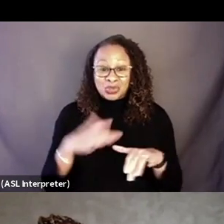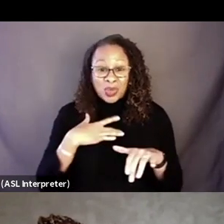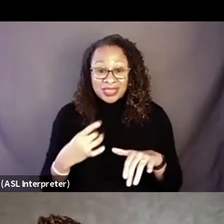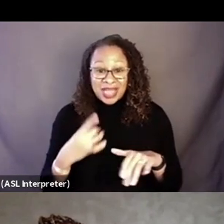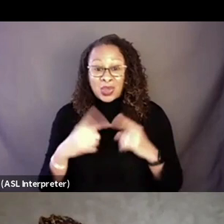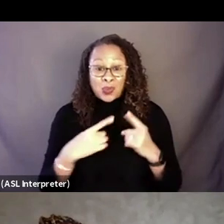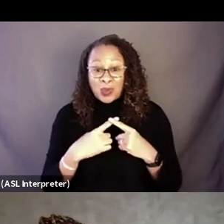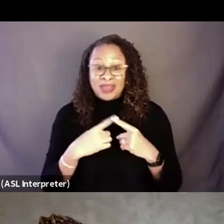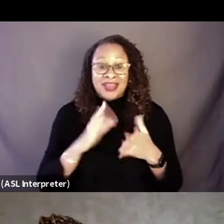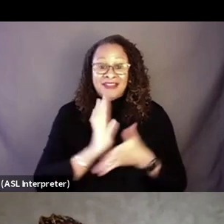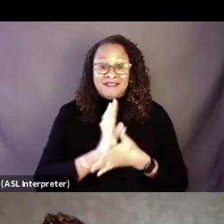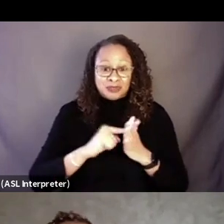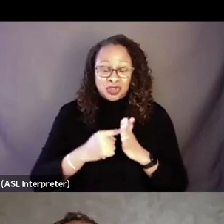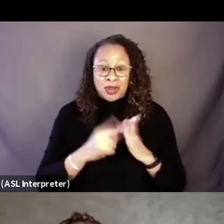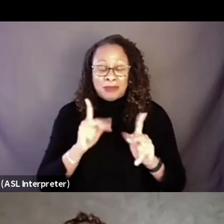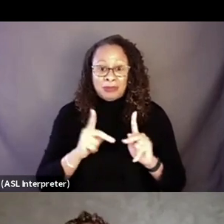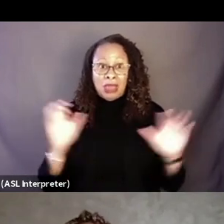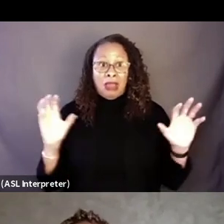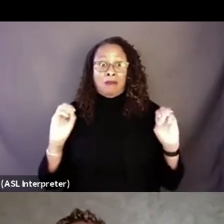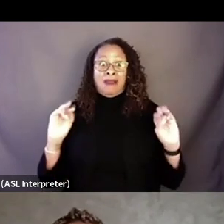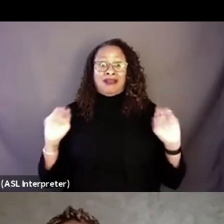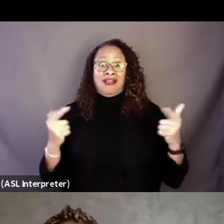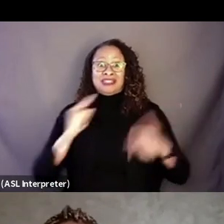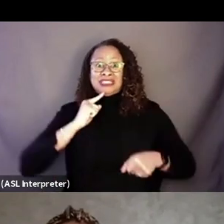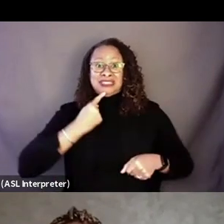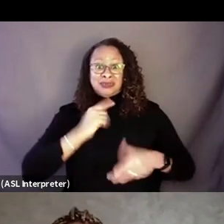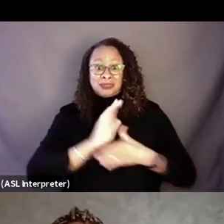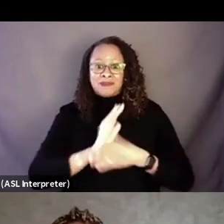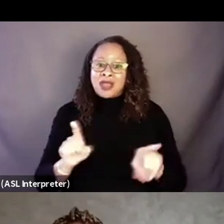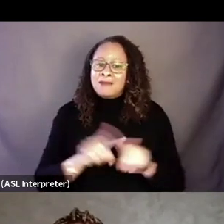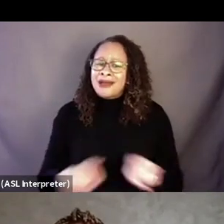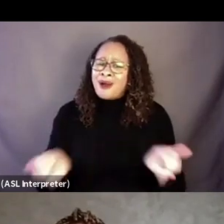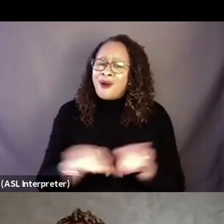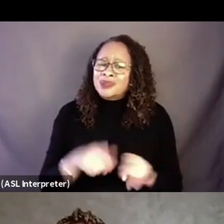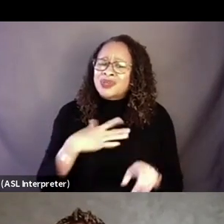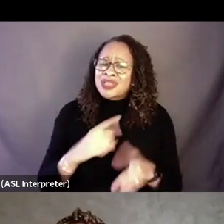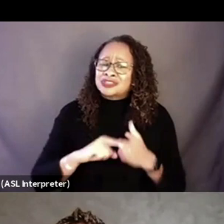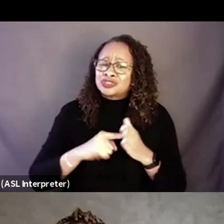and people are like, Oh my God, this is such a serious film. But I also like to start films or tell stories